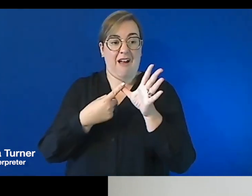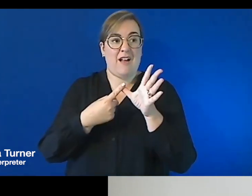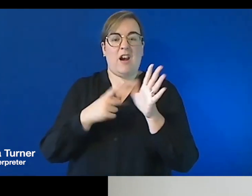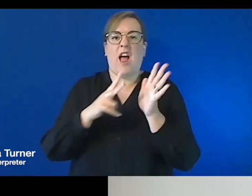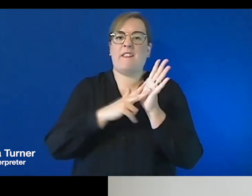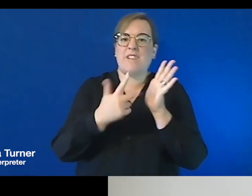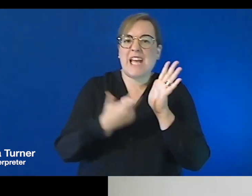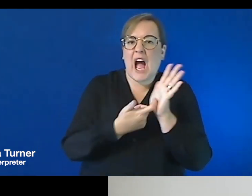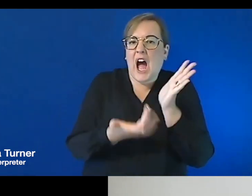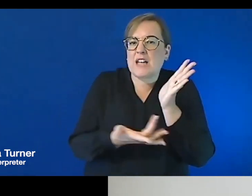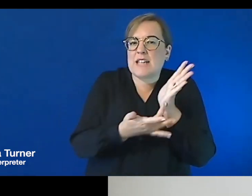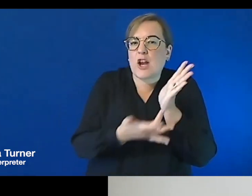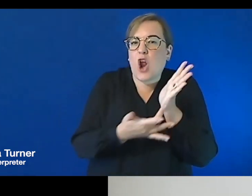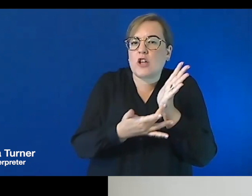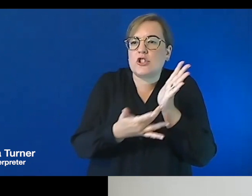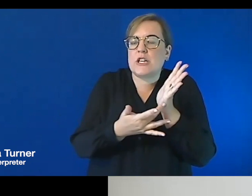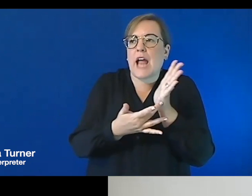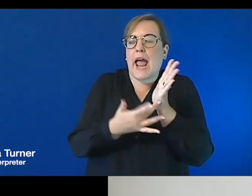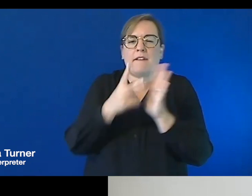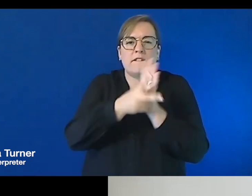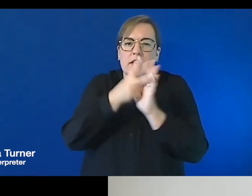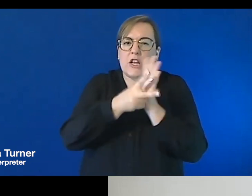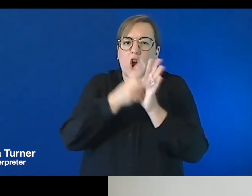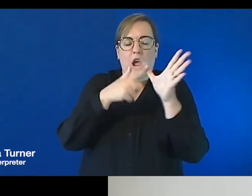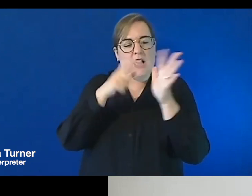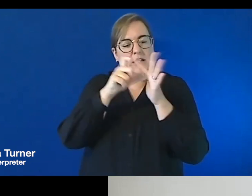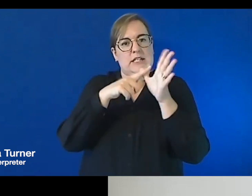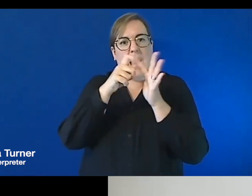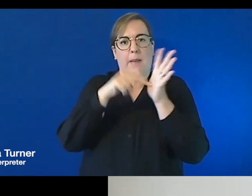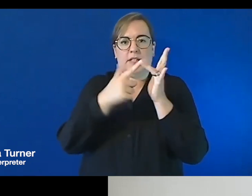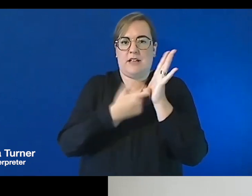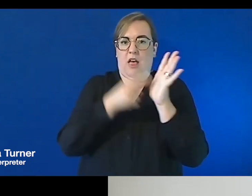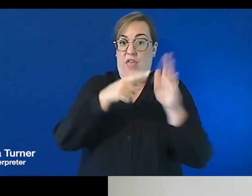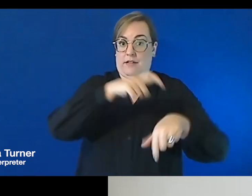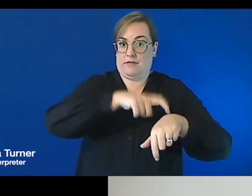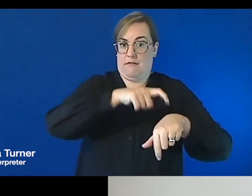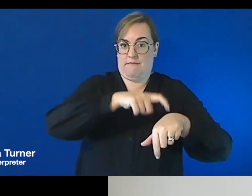and video adapters, but recently, well up to, that I became involved in hardware field.